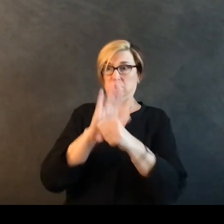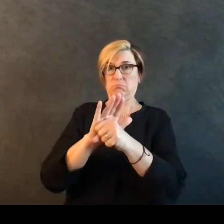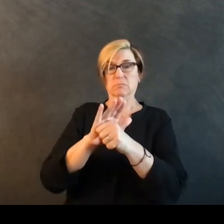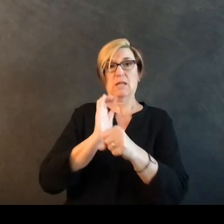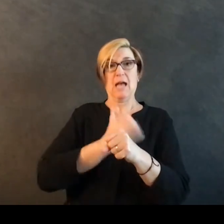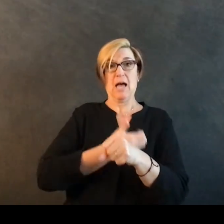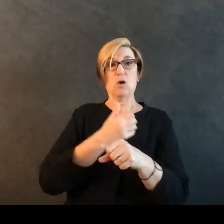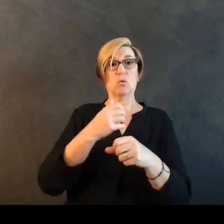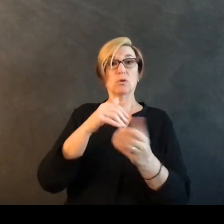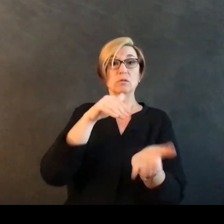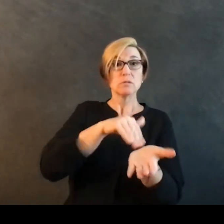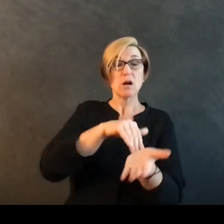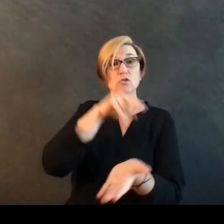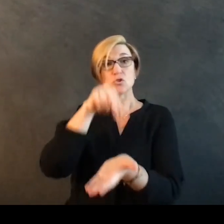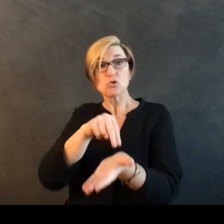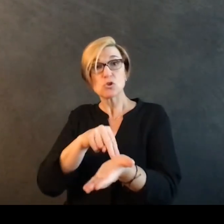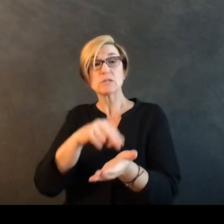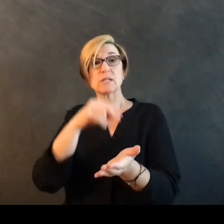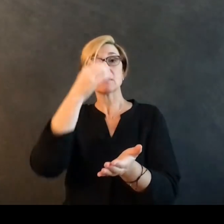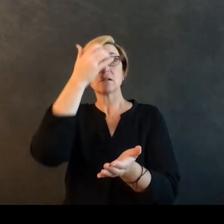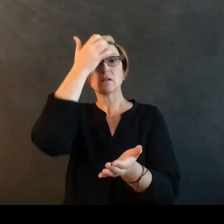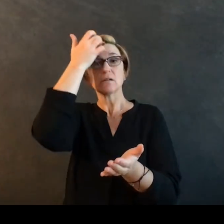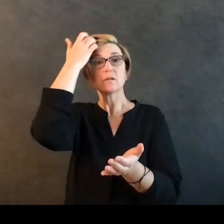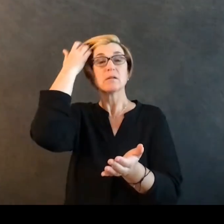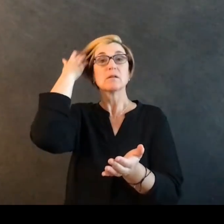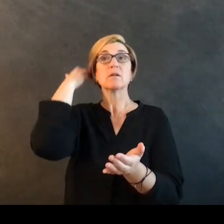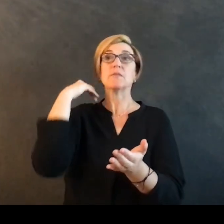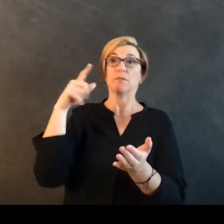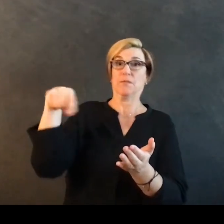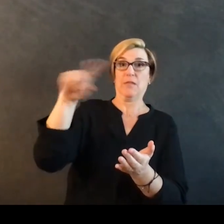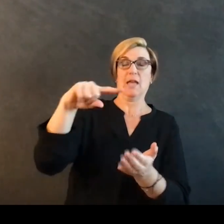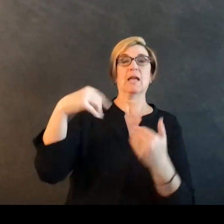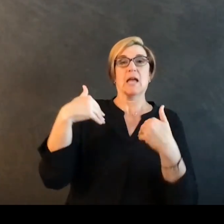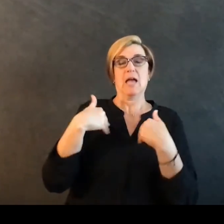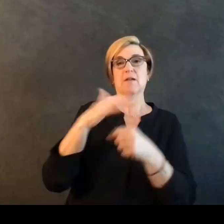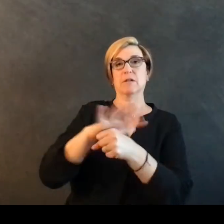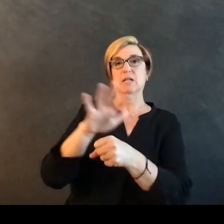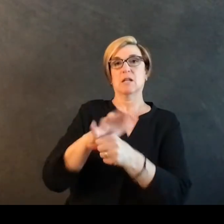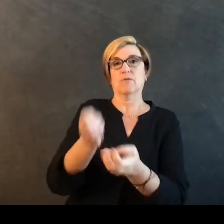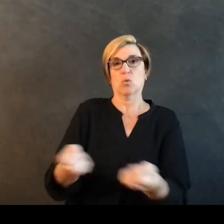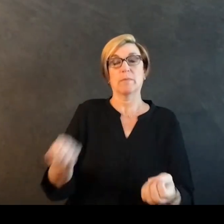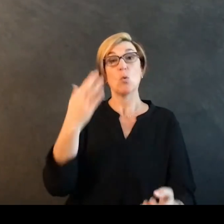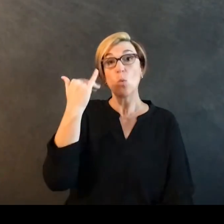coronavirus have the equipment to support their treatment by putting these